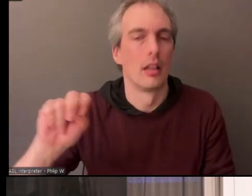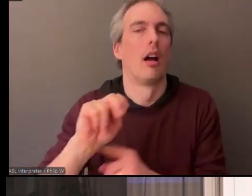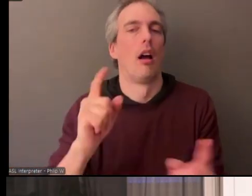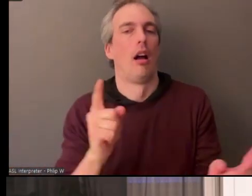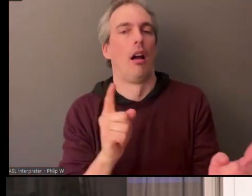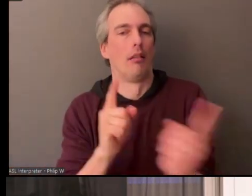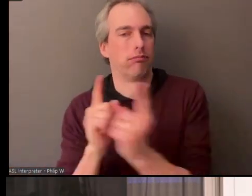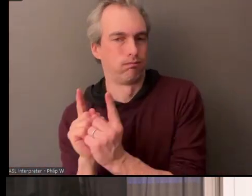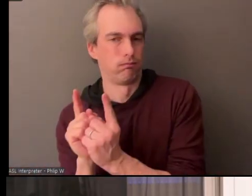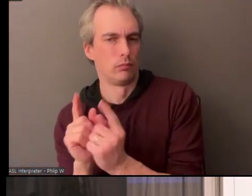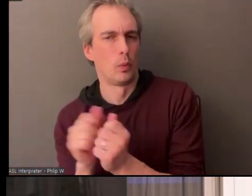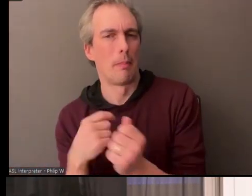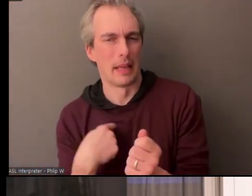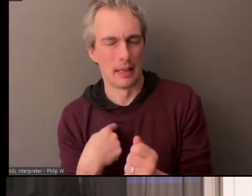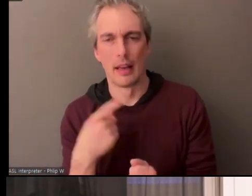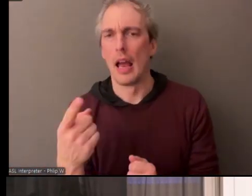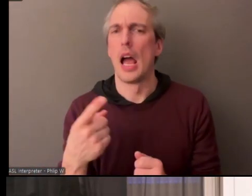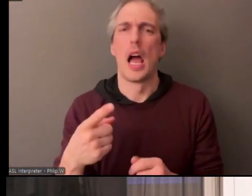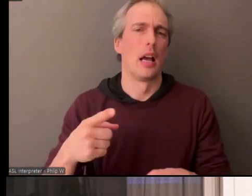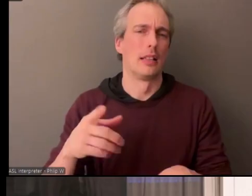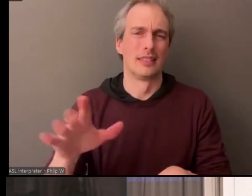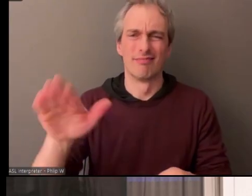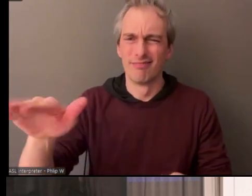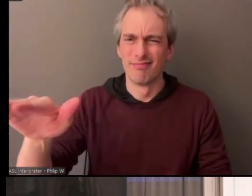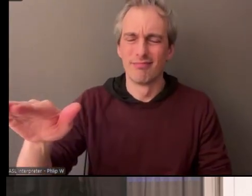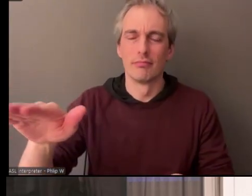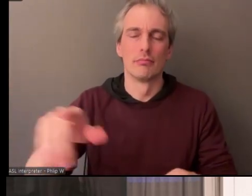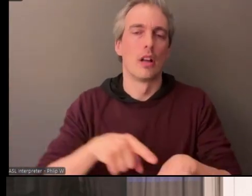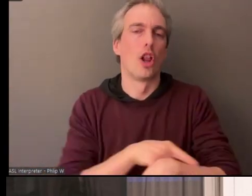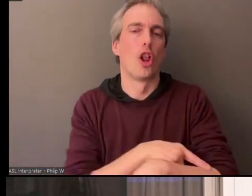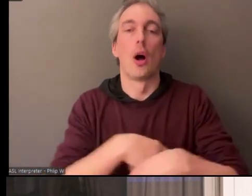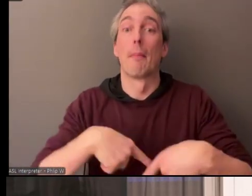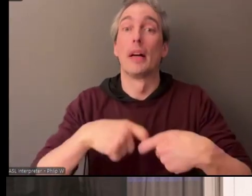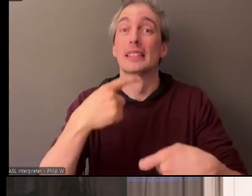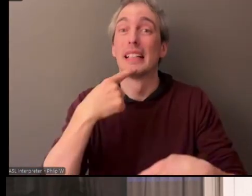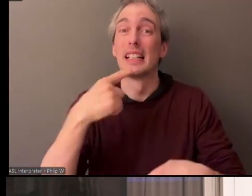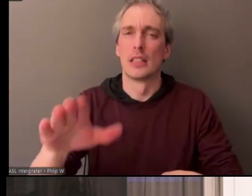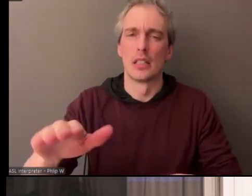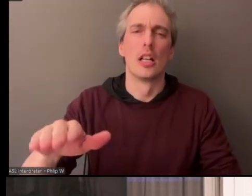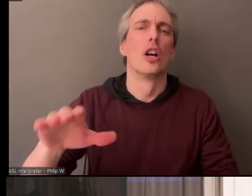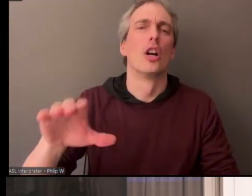The currency on which modern software is built is the Jira ticket.